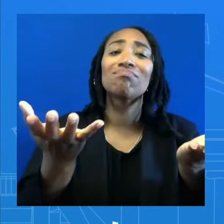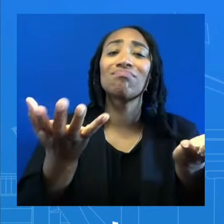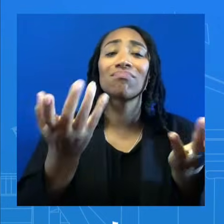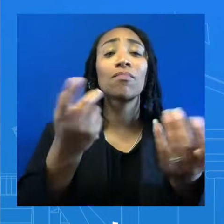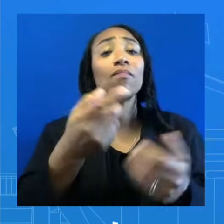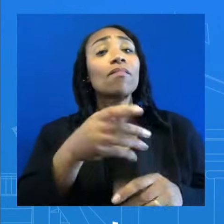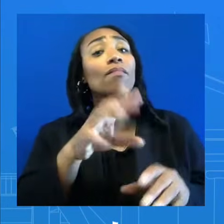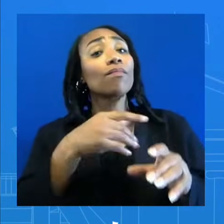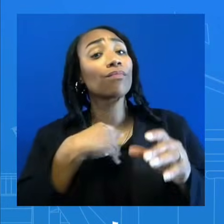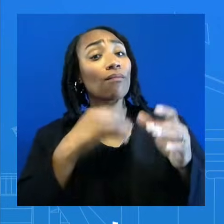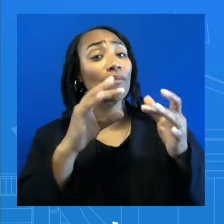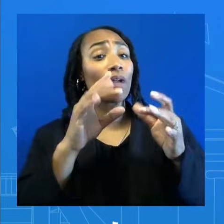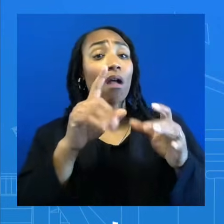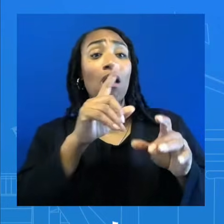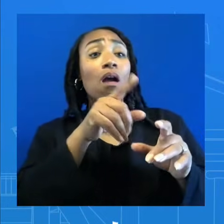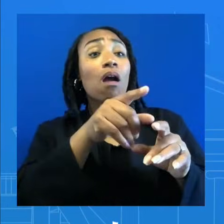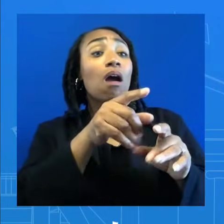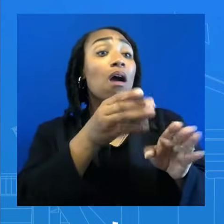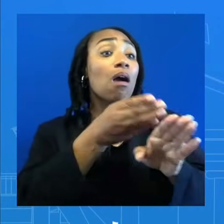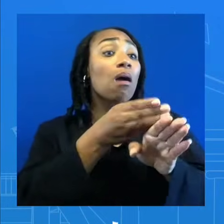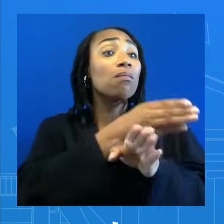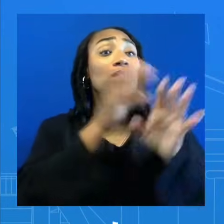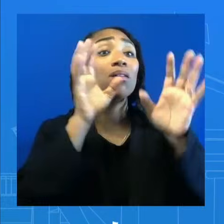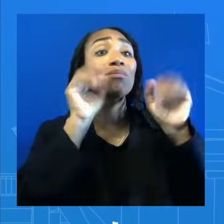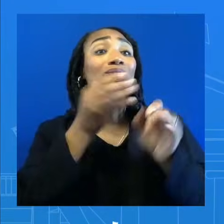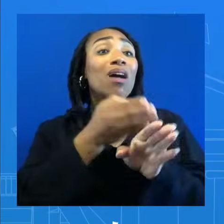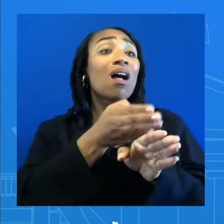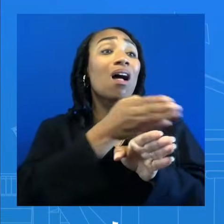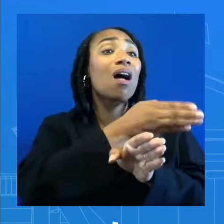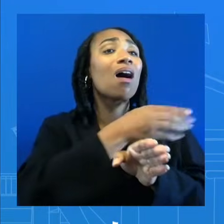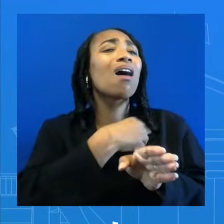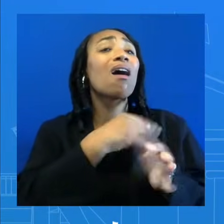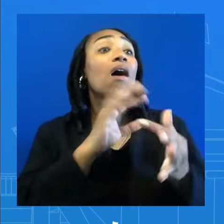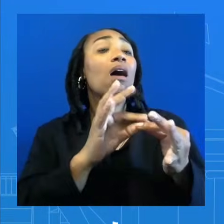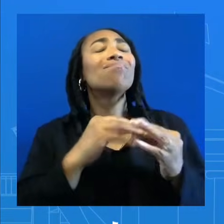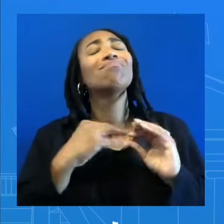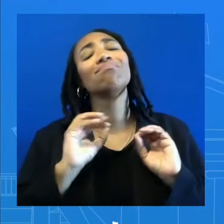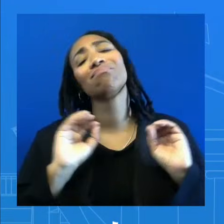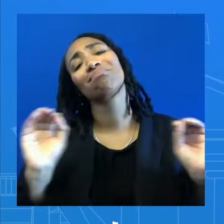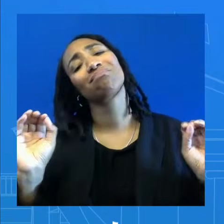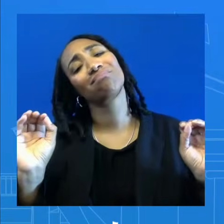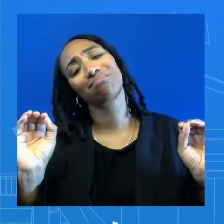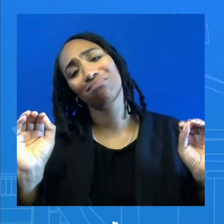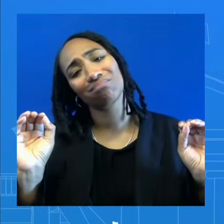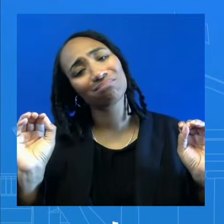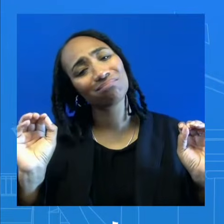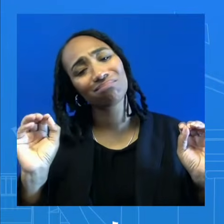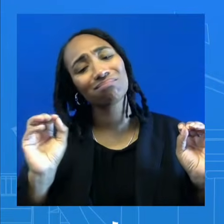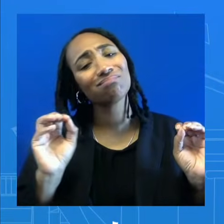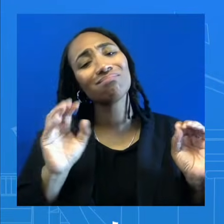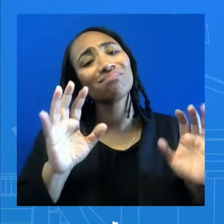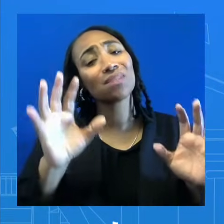because he has to make those final -- that final decisions, and he has to review what's in front of him with his team. The Press: And I just want to -- one more real quick. Ms. Jean-Pierre: Sure. Sure.